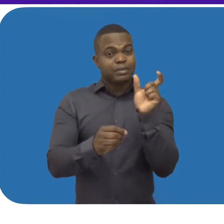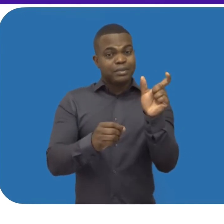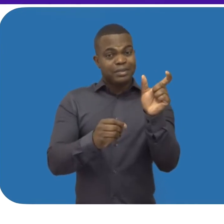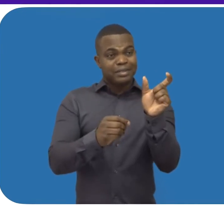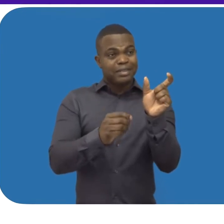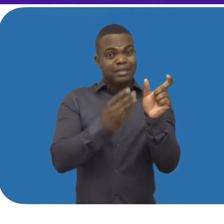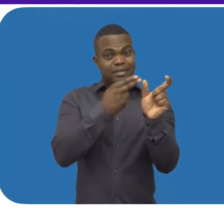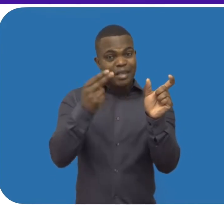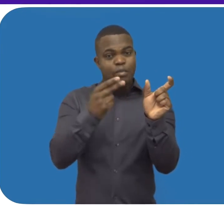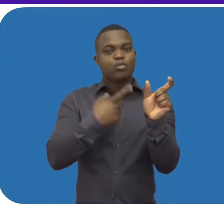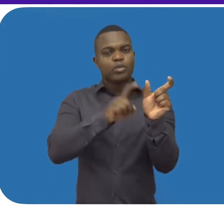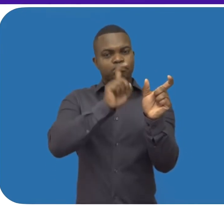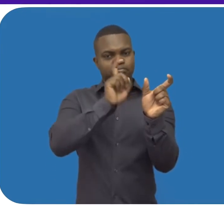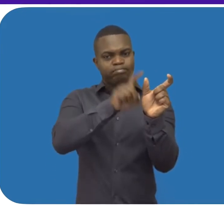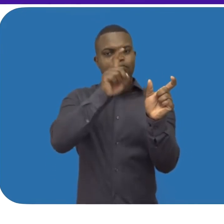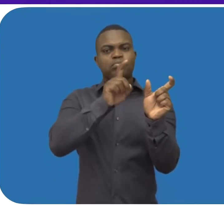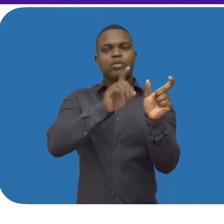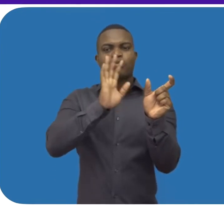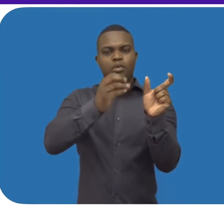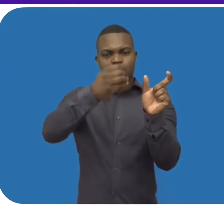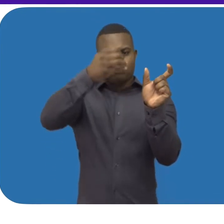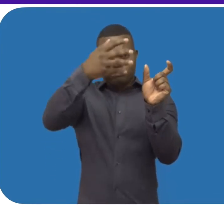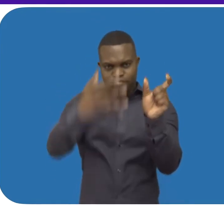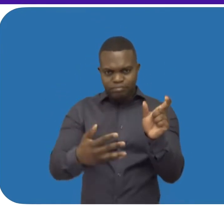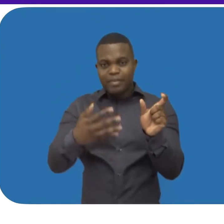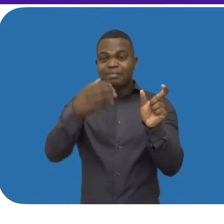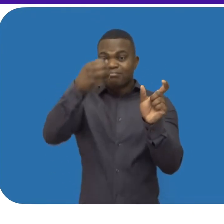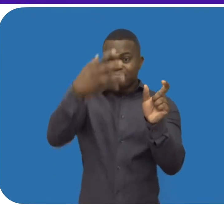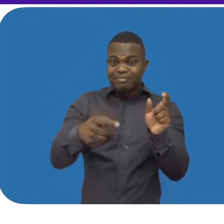This will lead you directly to the task entry in the compendium.